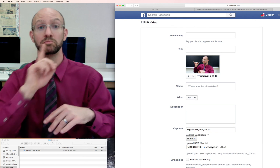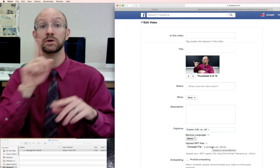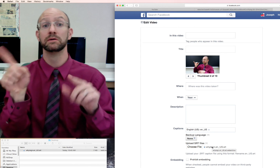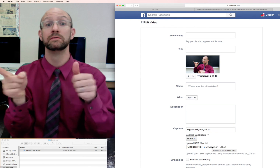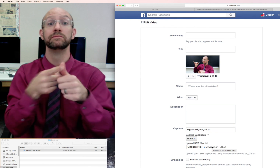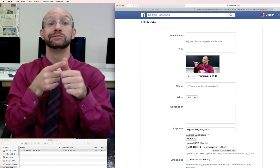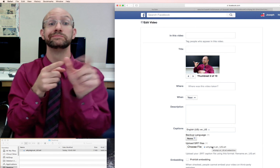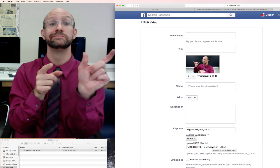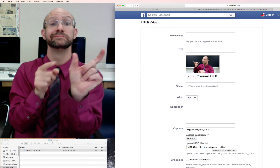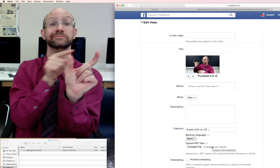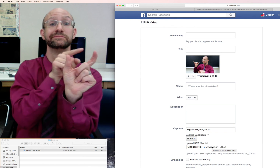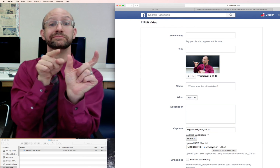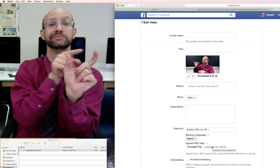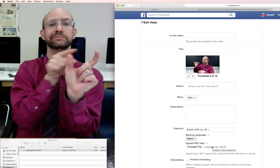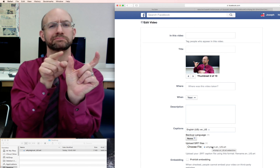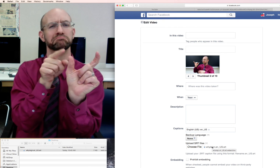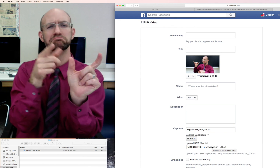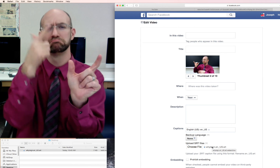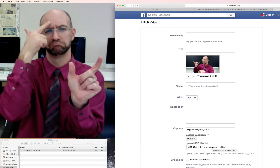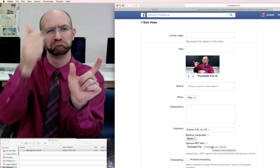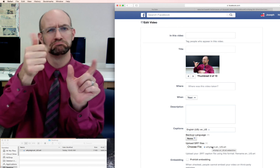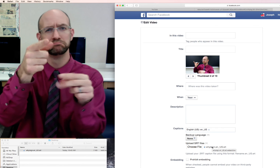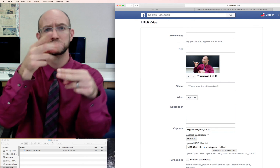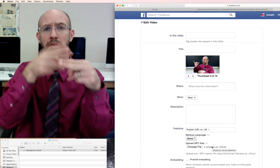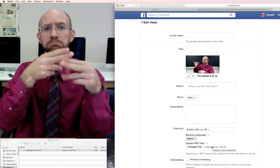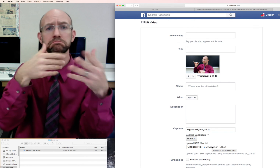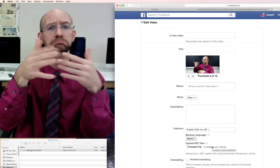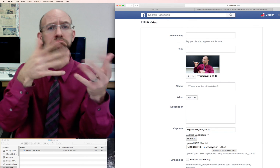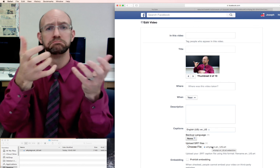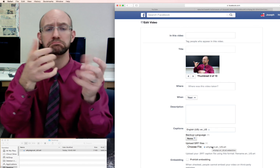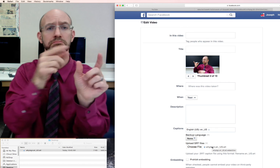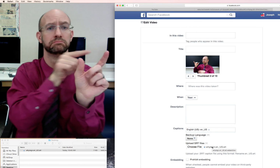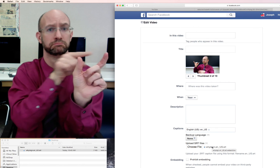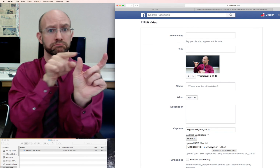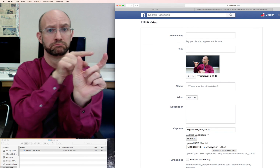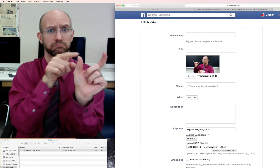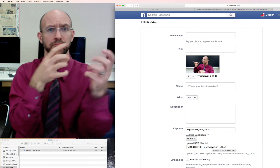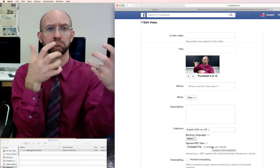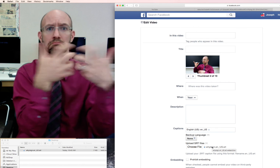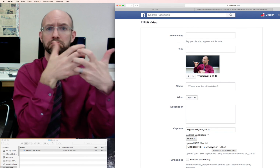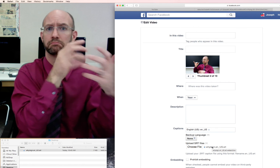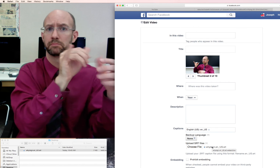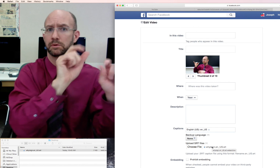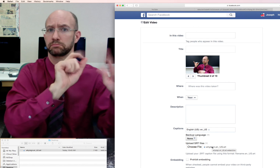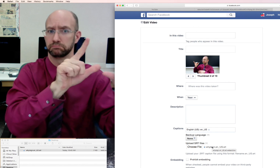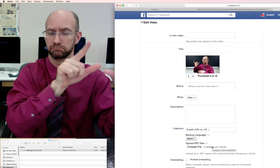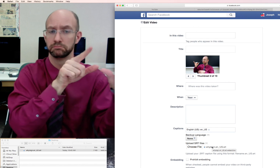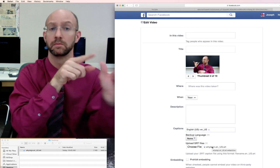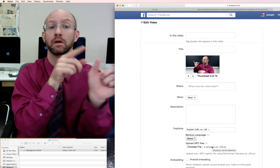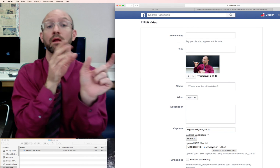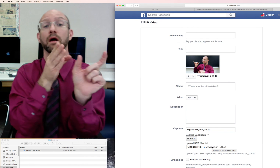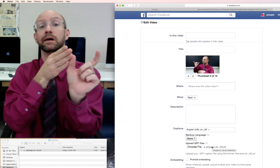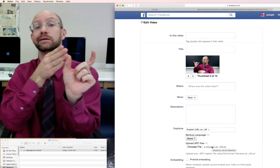Really, the first part of the filename is up to you, you can name it whatever you want. The first part of the name would match the name of the vlog.